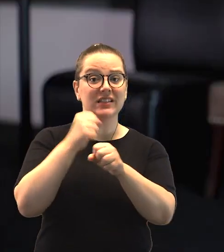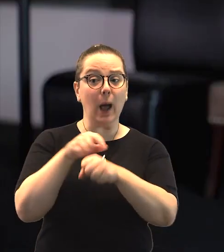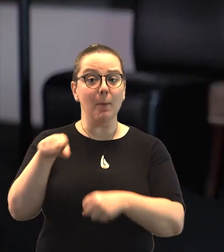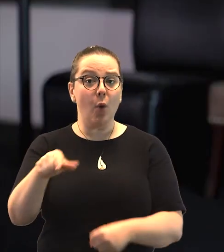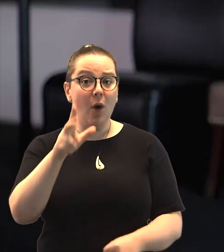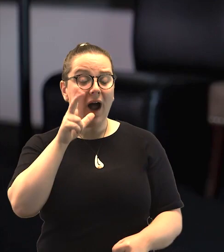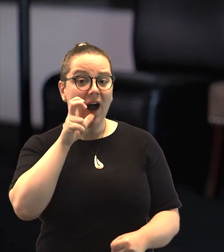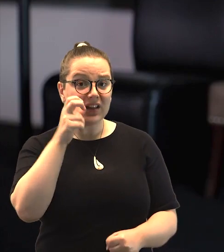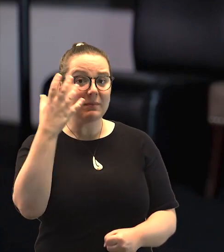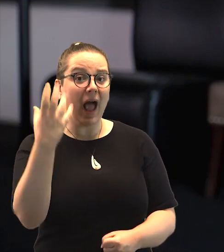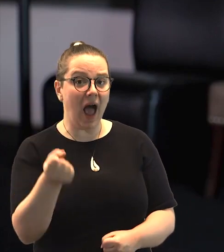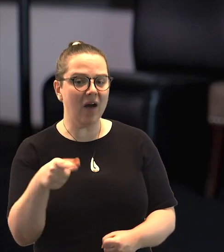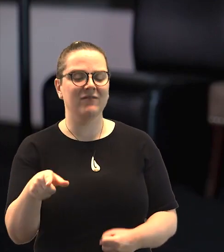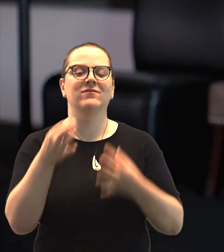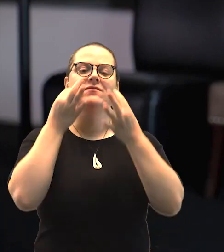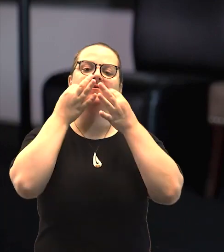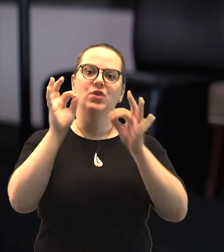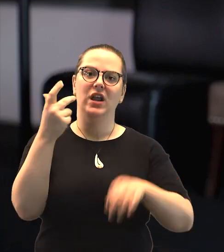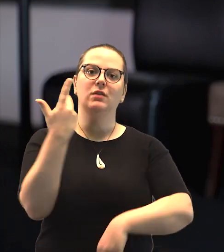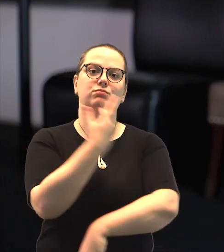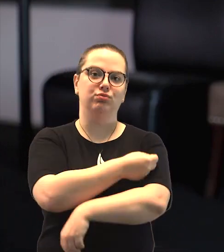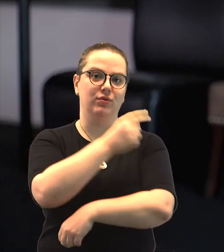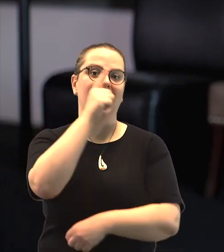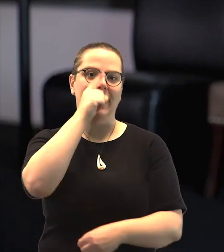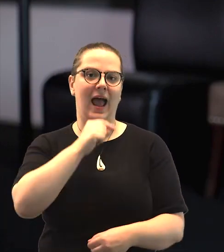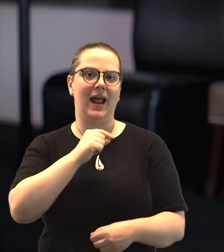that may mean that they're eligible to to have a free flu vaccine.